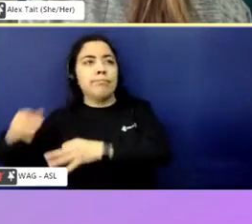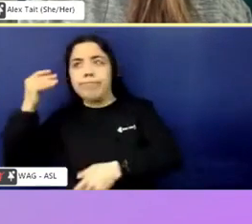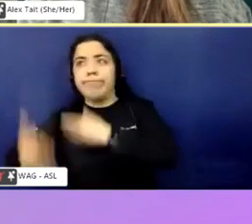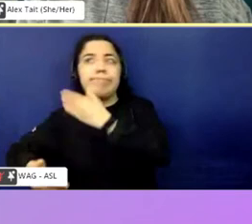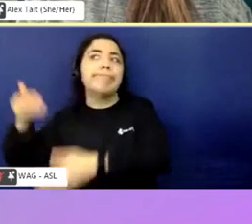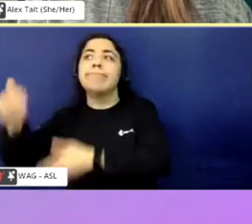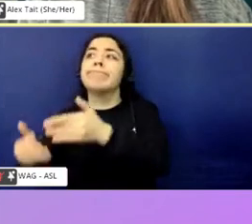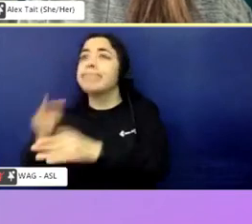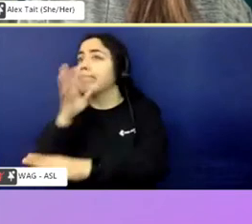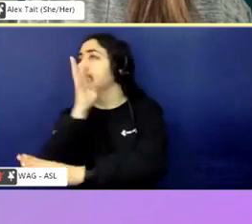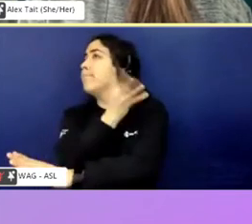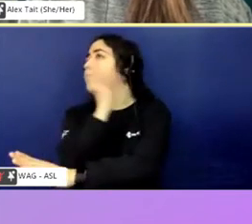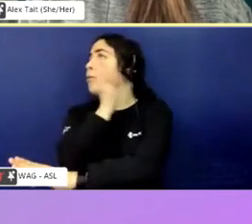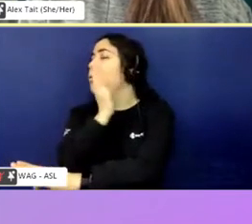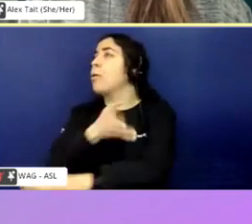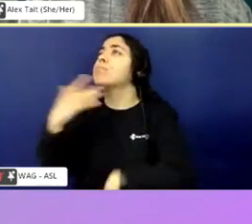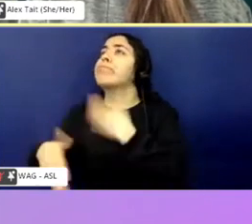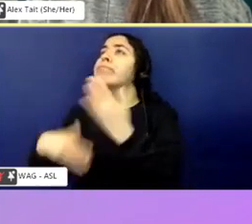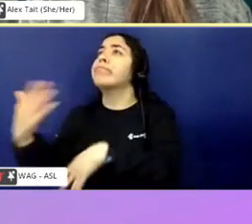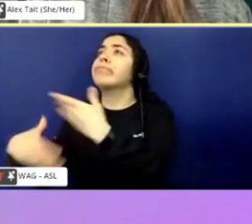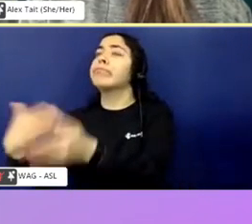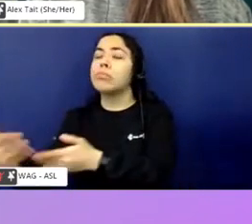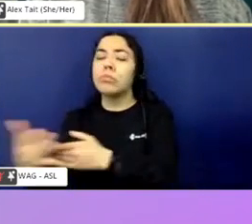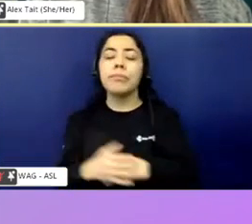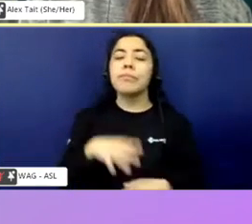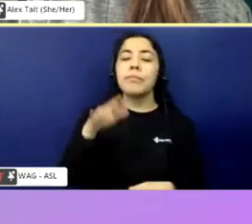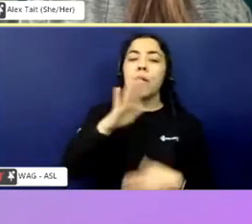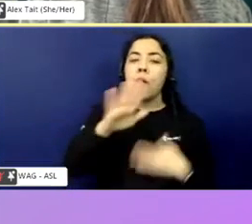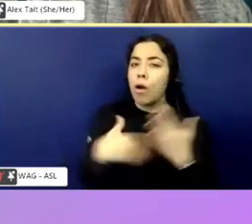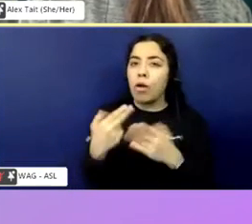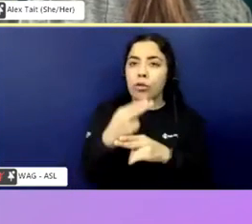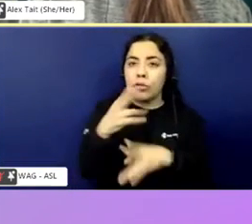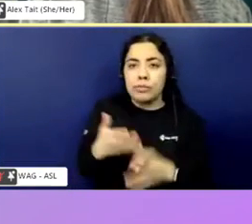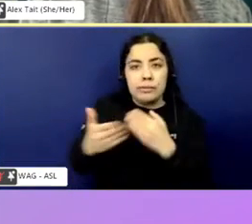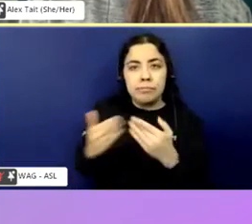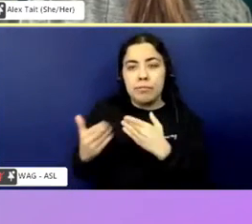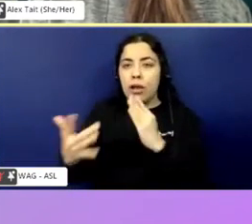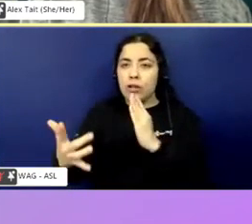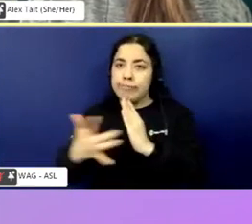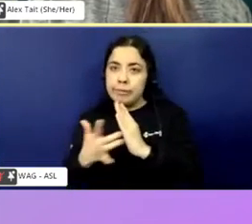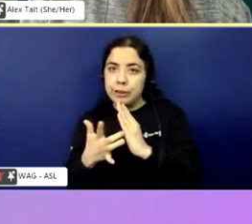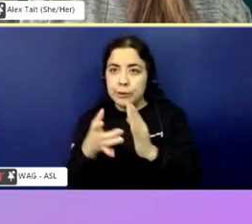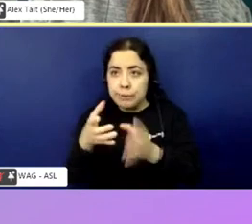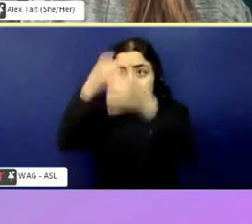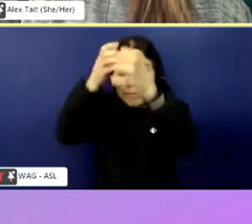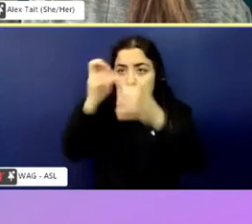and need, rather than continue down the path of bias we are so entrenched in. All seniors